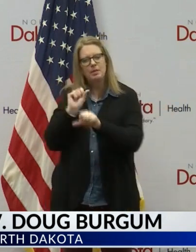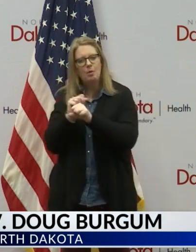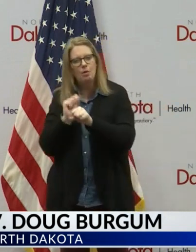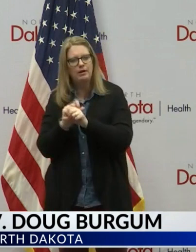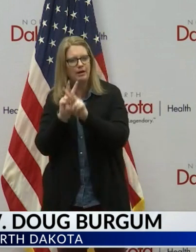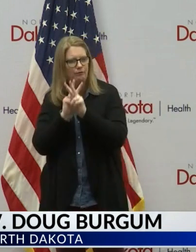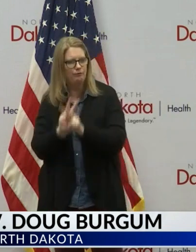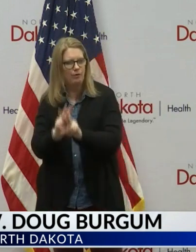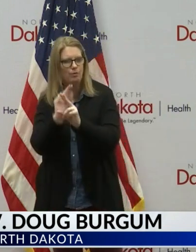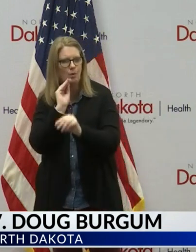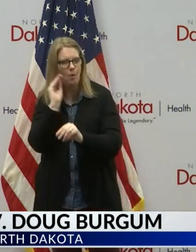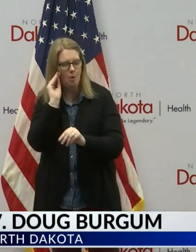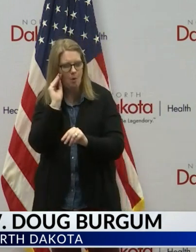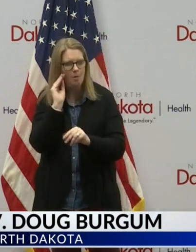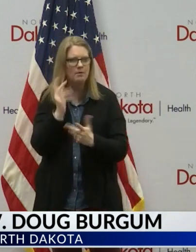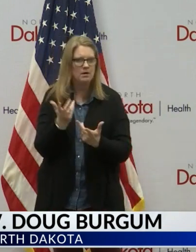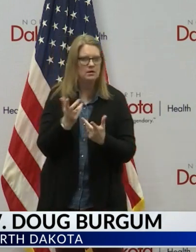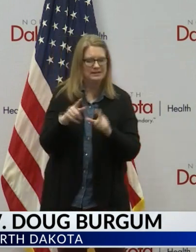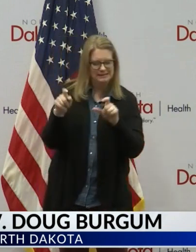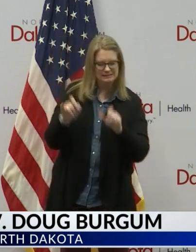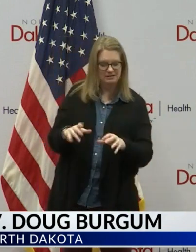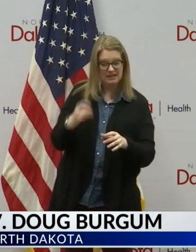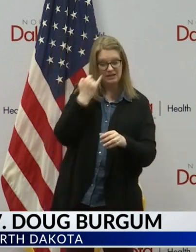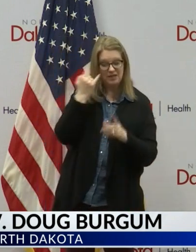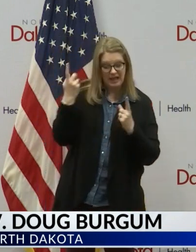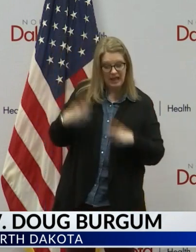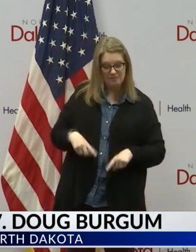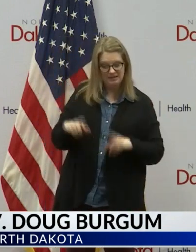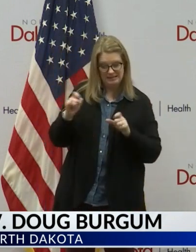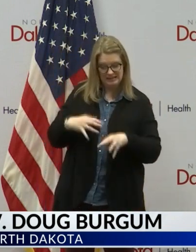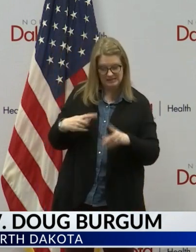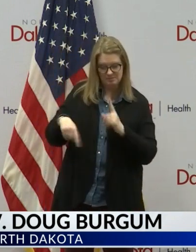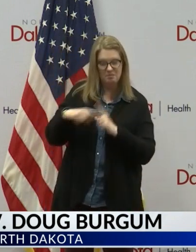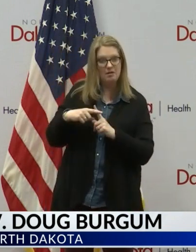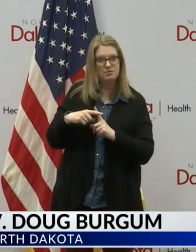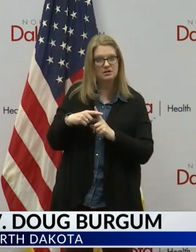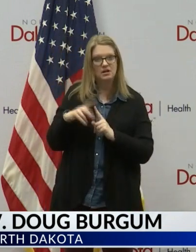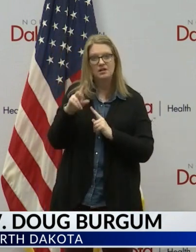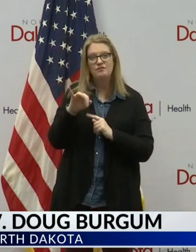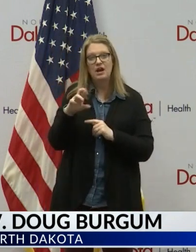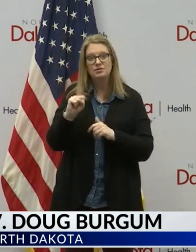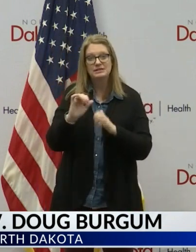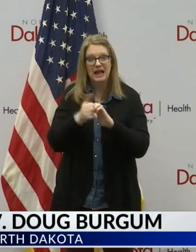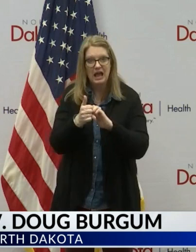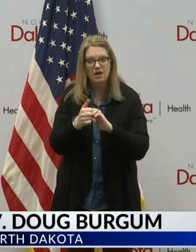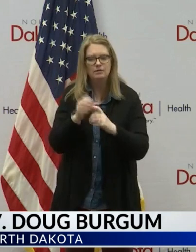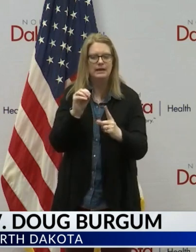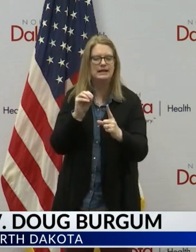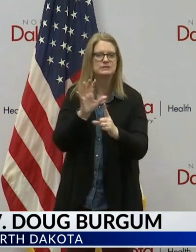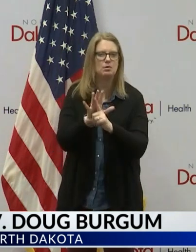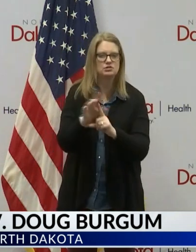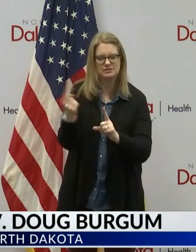CLEAR THAT THE EXTENDED COVERAGE APPLIES TO FUNERAL DIRECTORS AND INDIVIDUALS